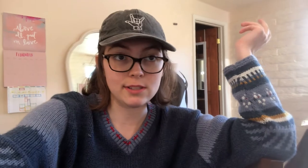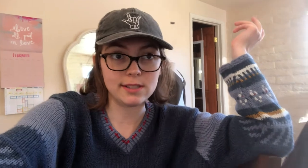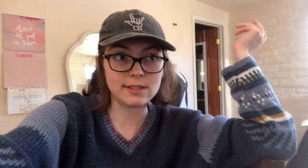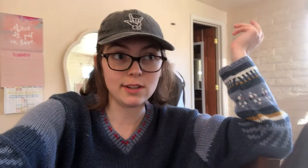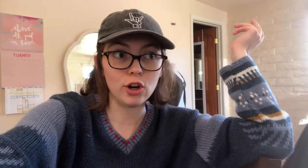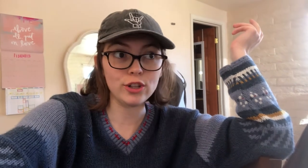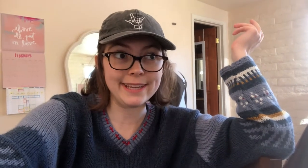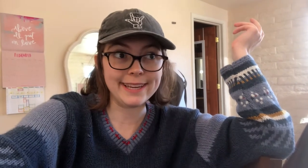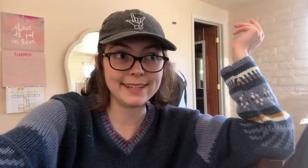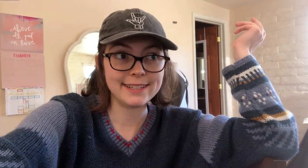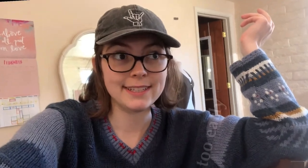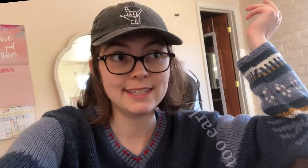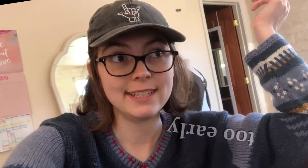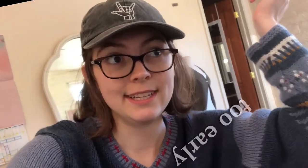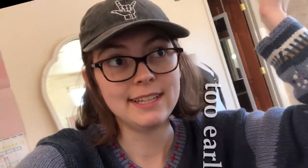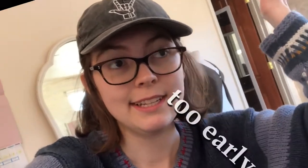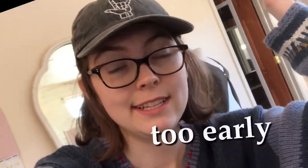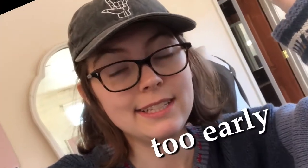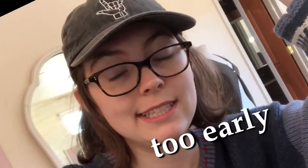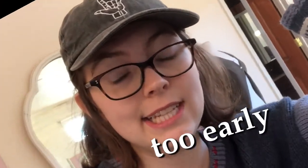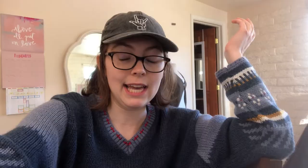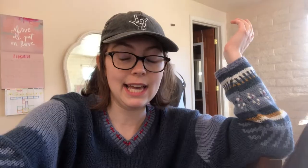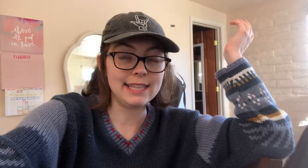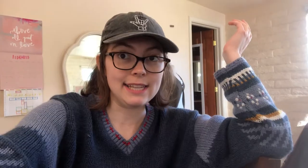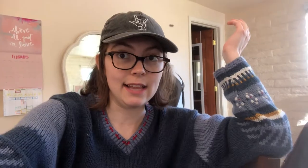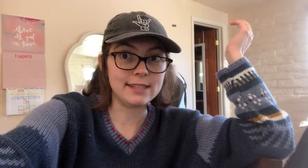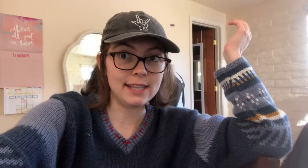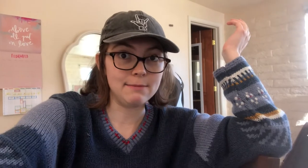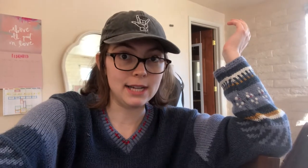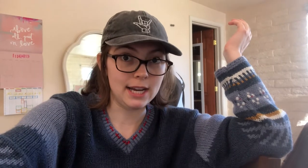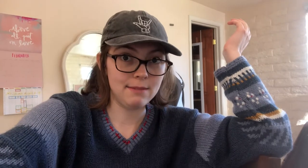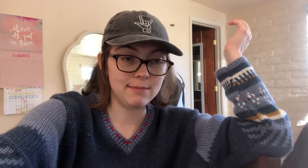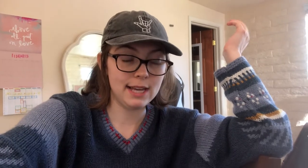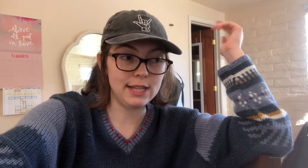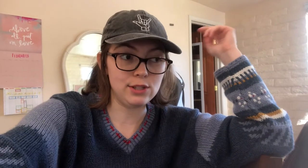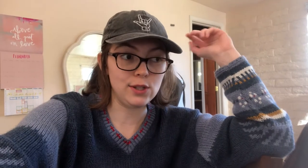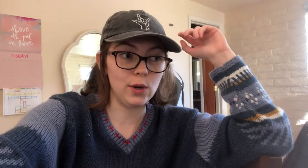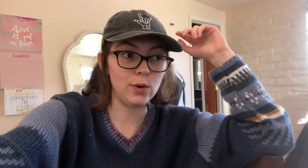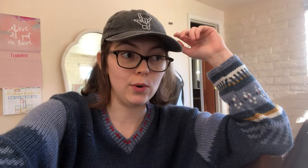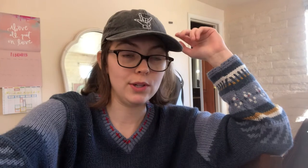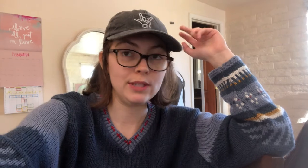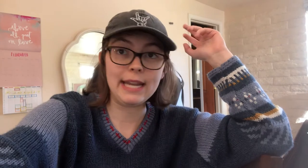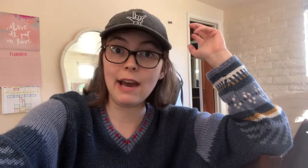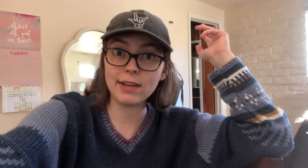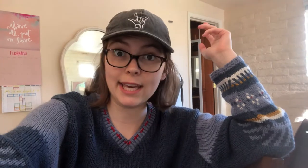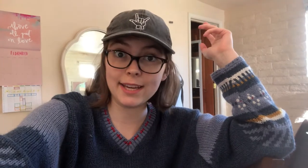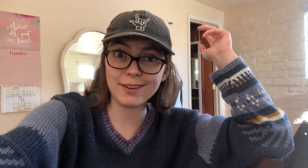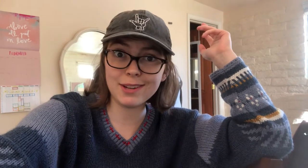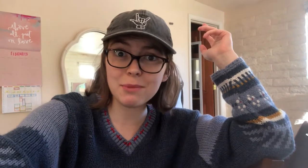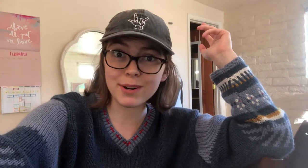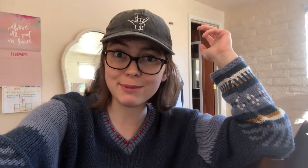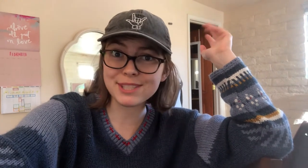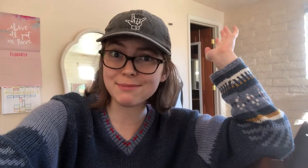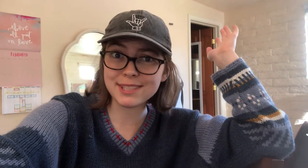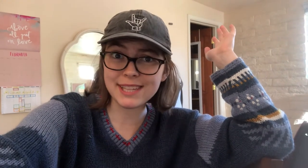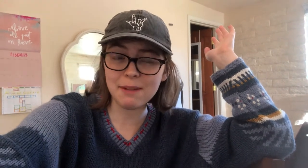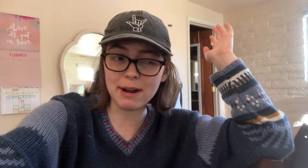it's early it's at the same time and so now i can't go anymore which i'm really sad about